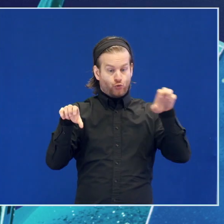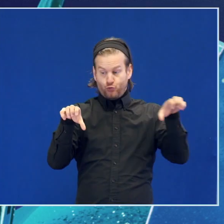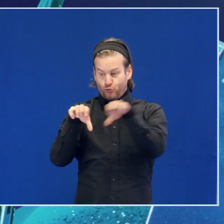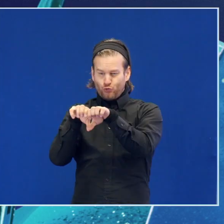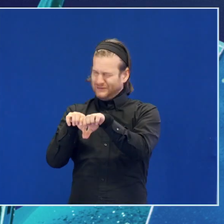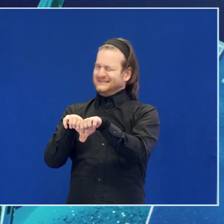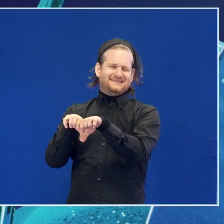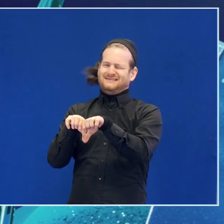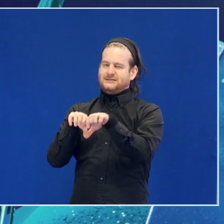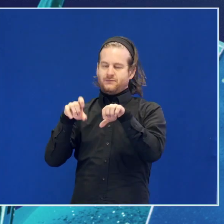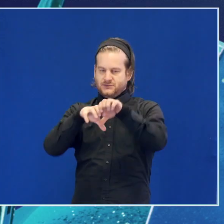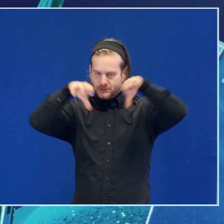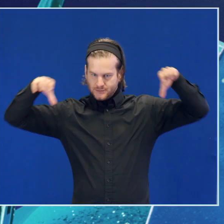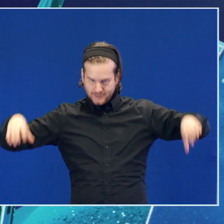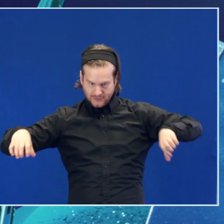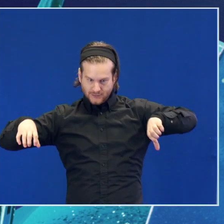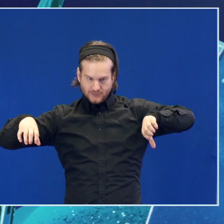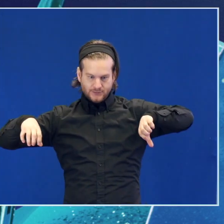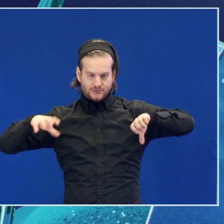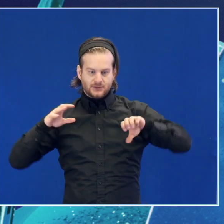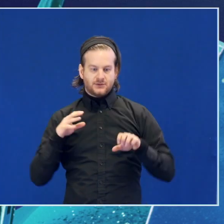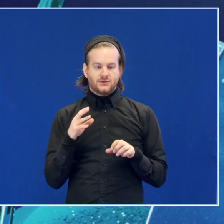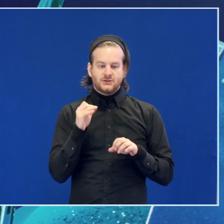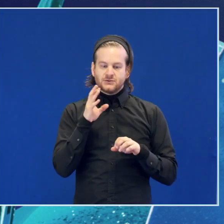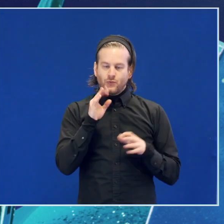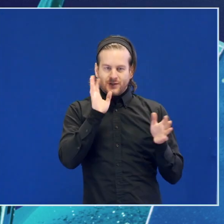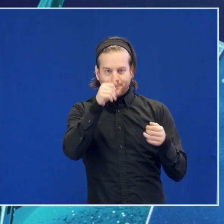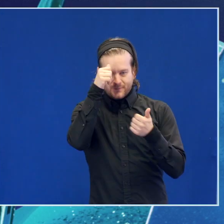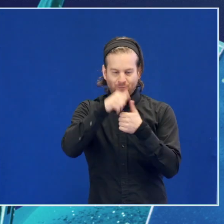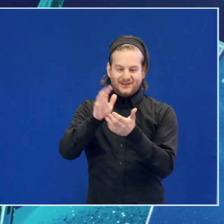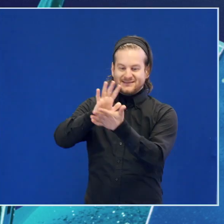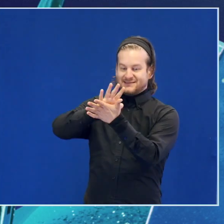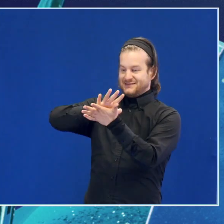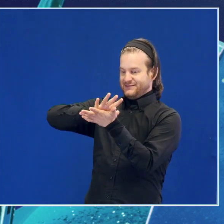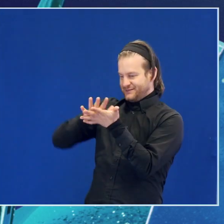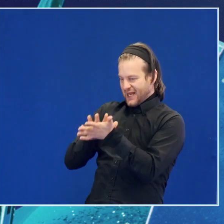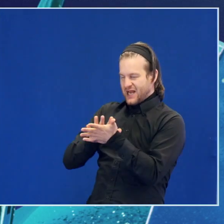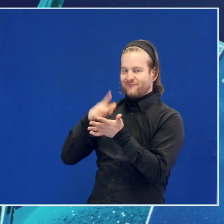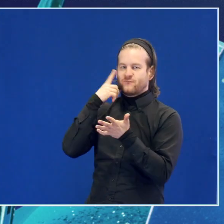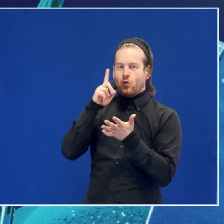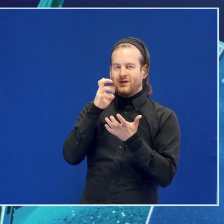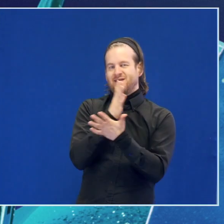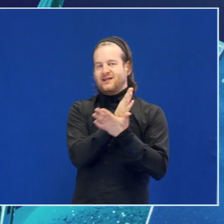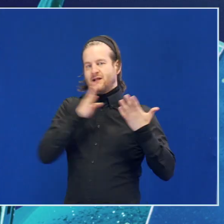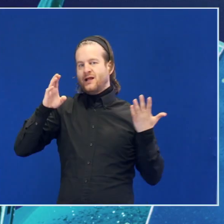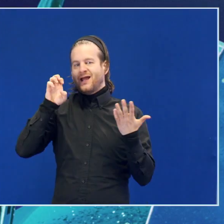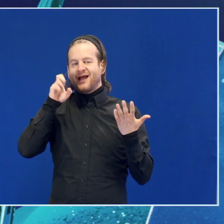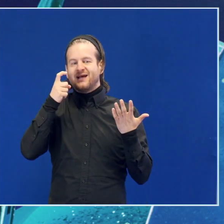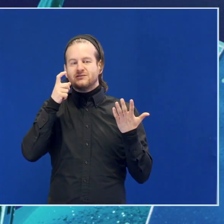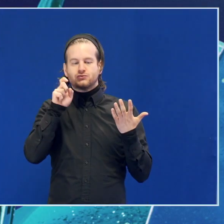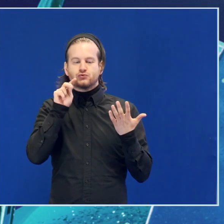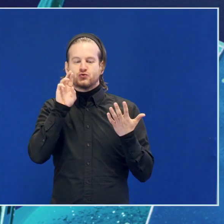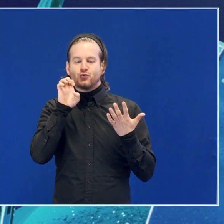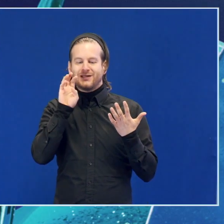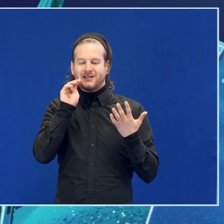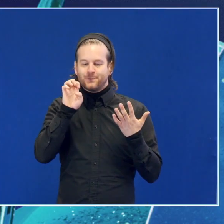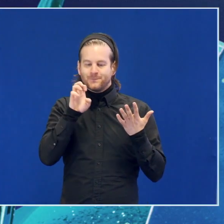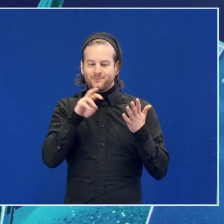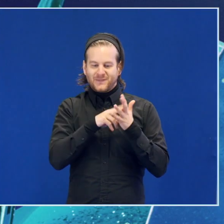when you design for the extreme, you benefit the mean. And so while this does embrace neurodivergent employees,